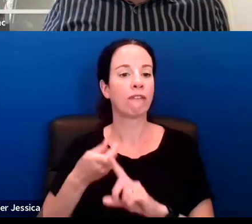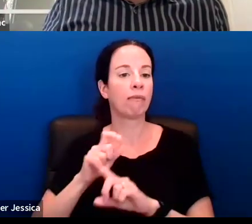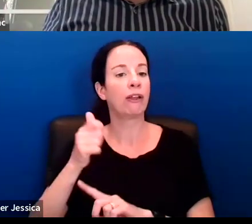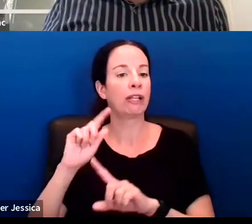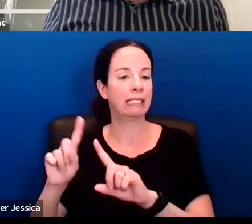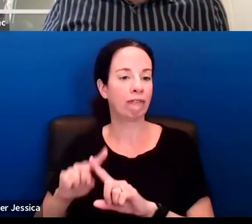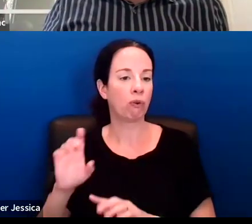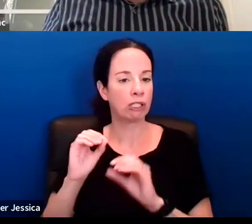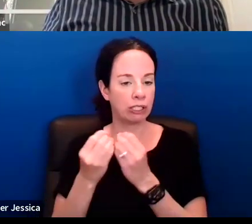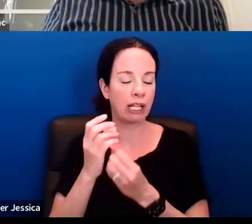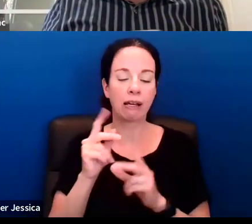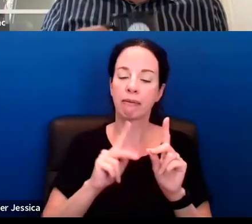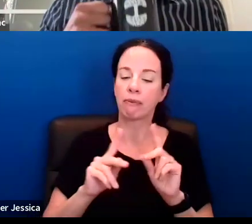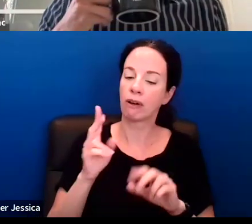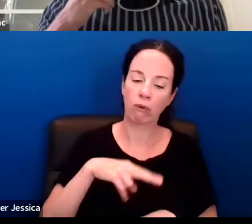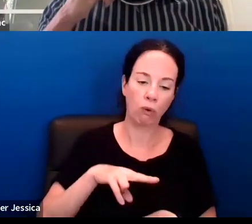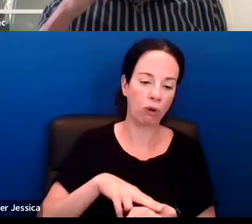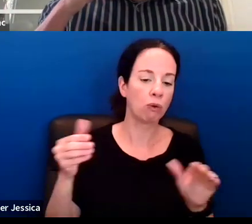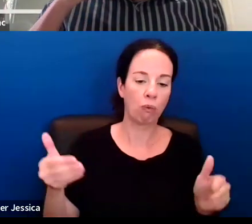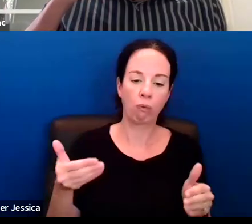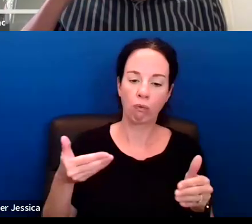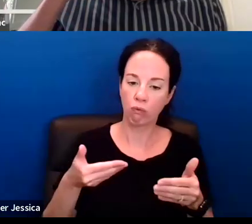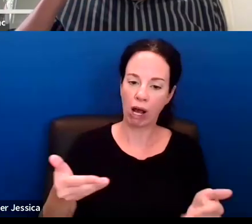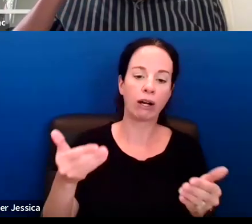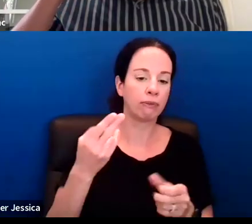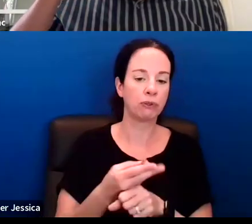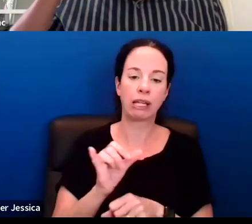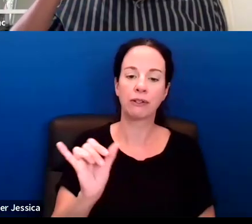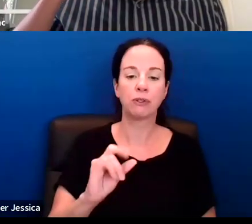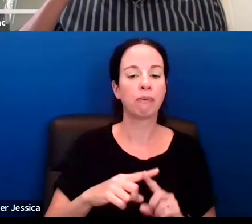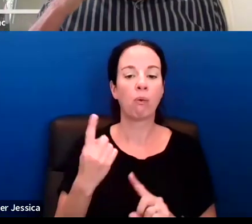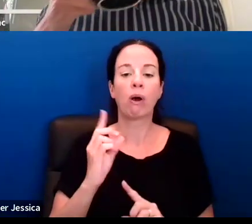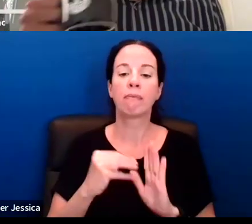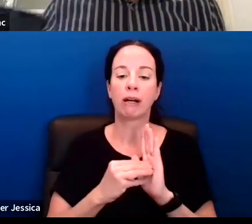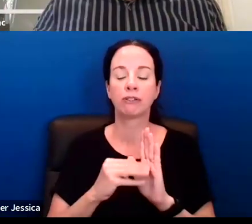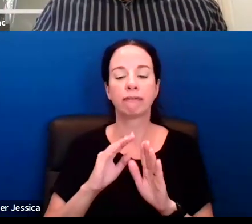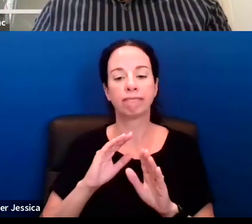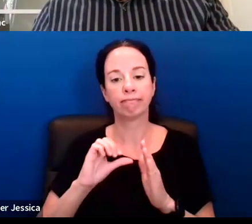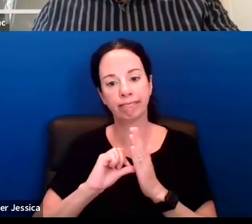and folks are, of course, welcome to use that as well. But one of our modules does focus on AI,